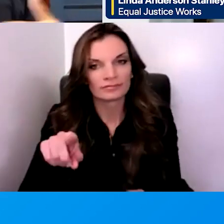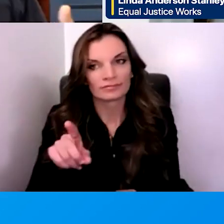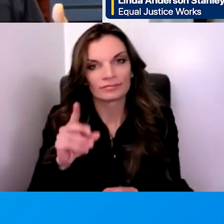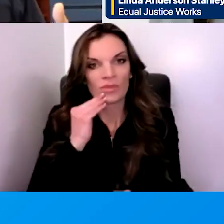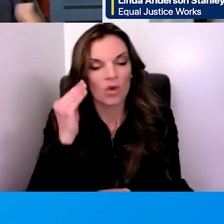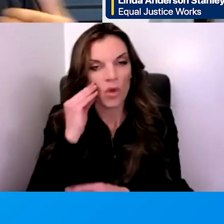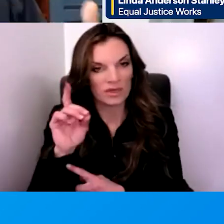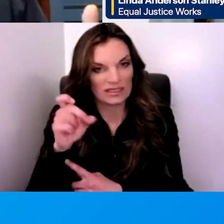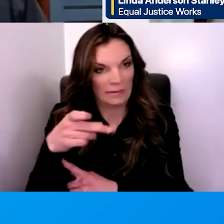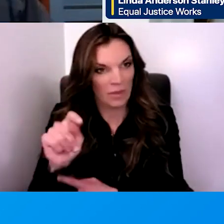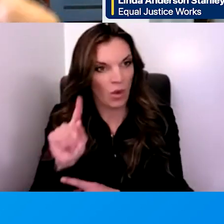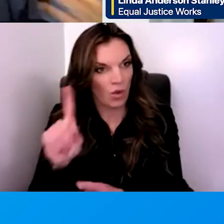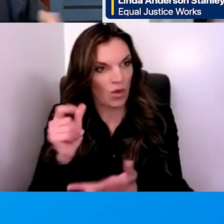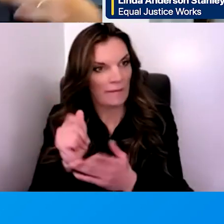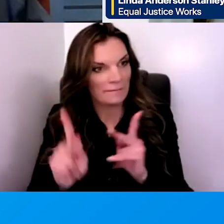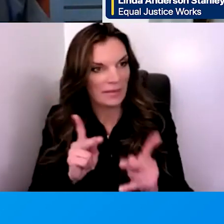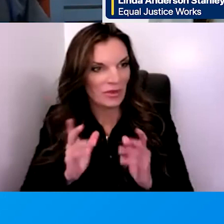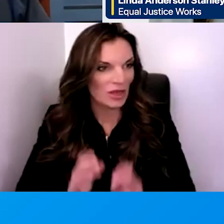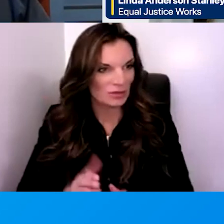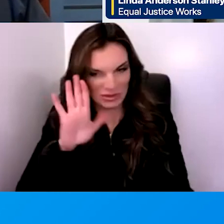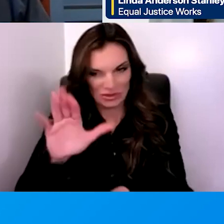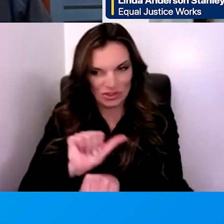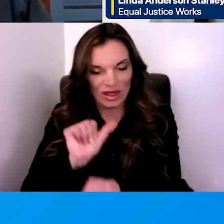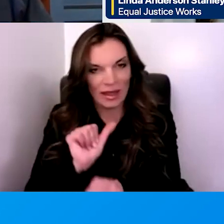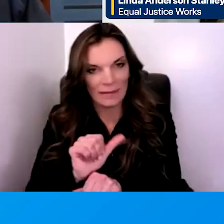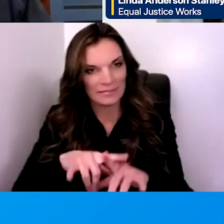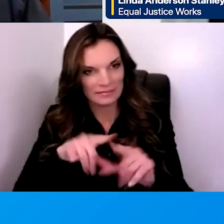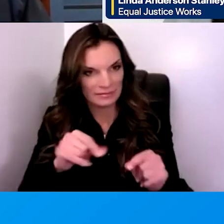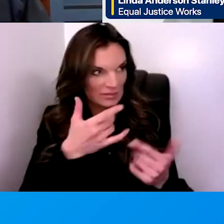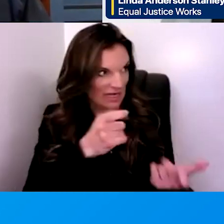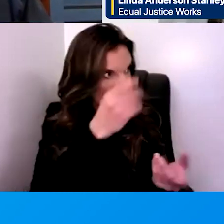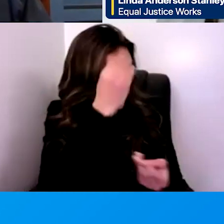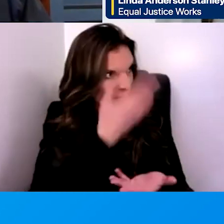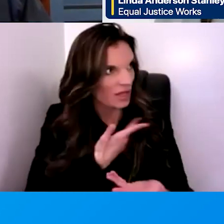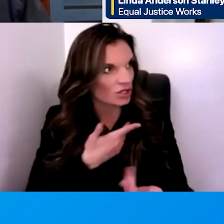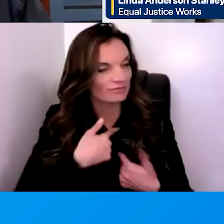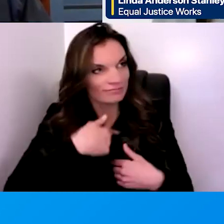customers who were trying to get things to protect themselves and all that and needed to know the